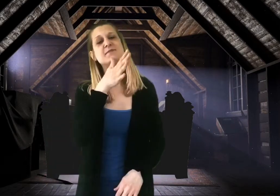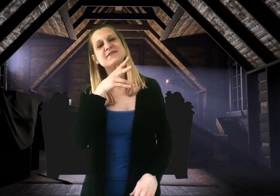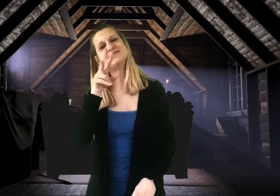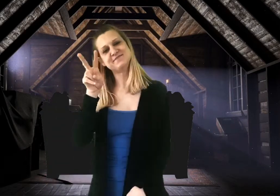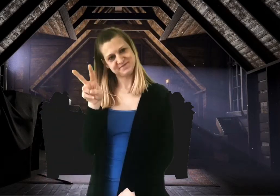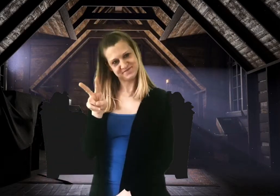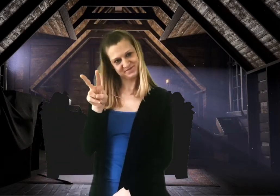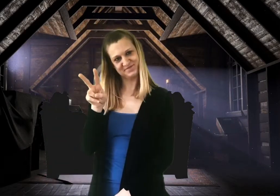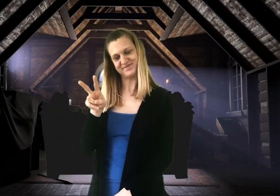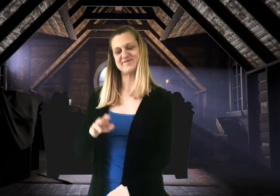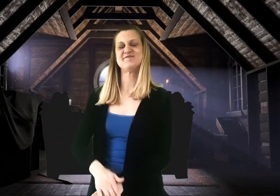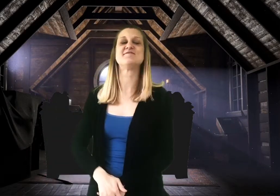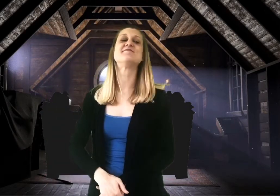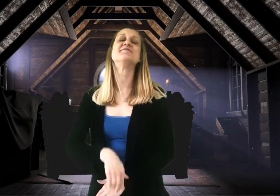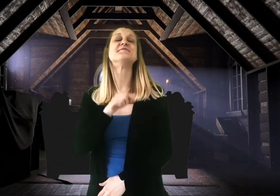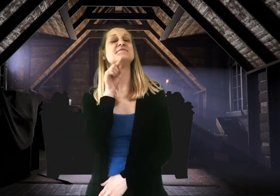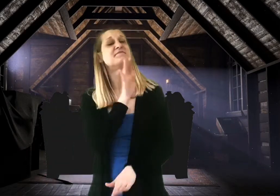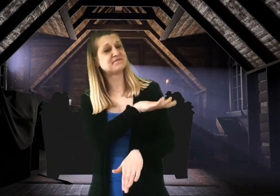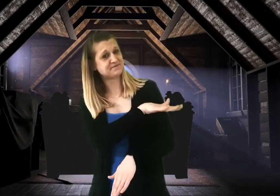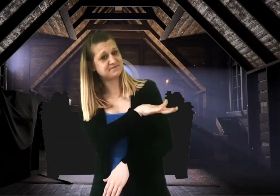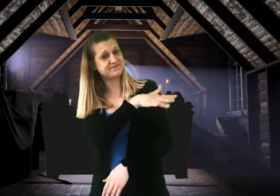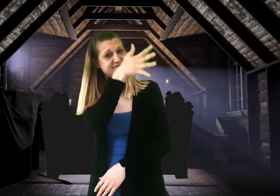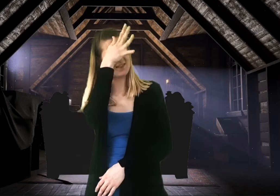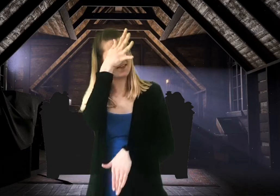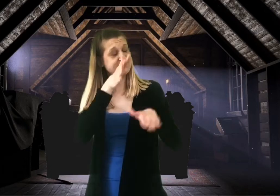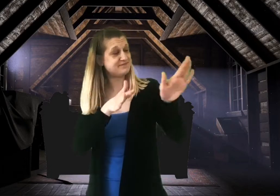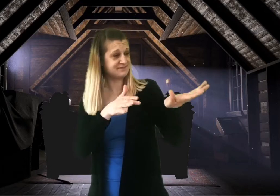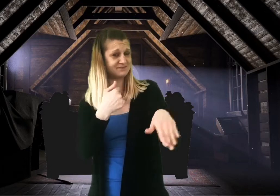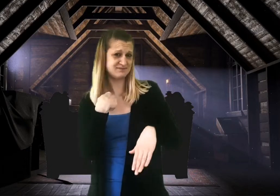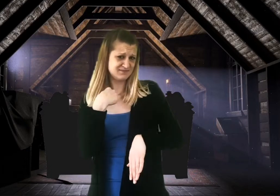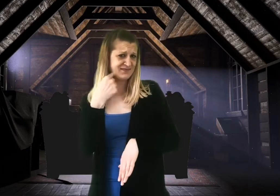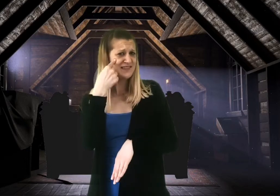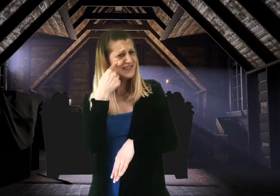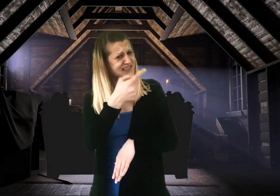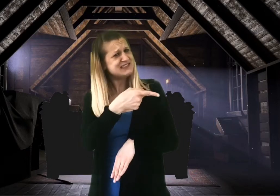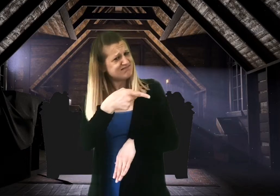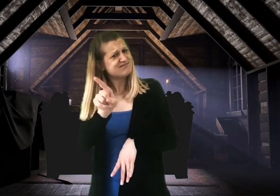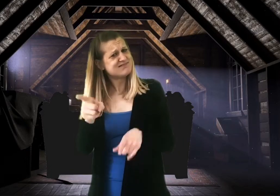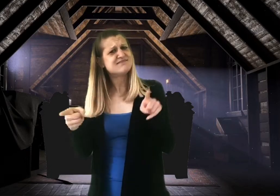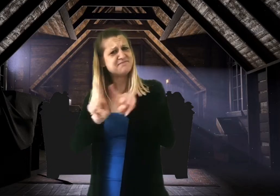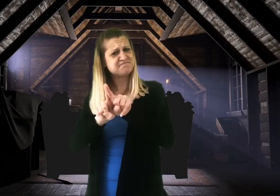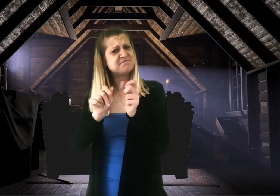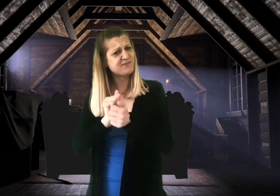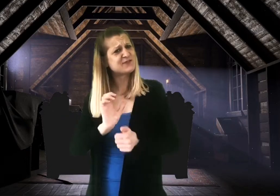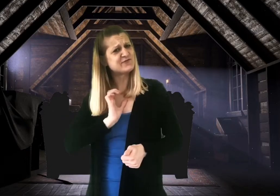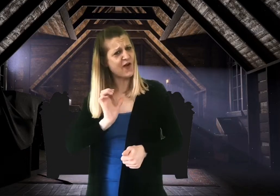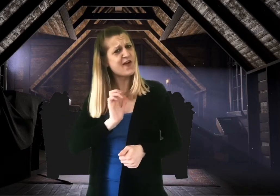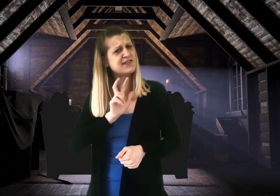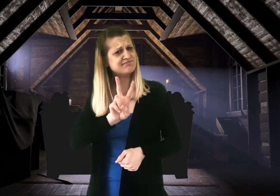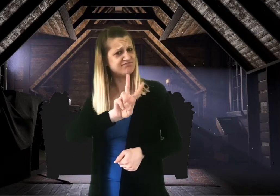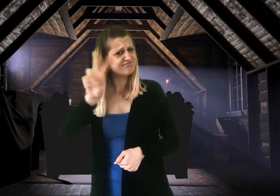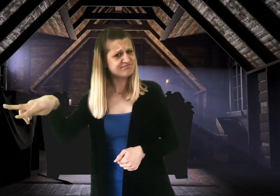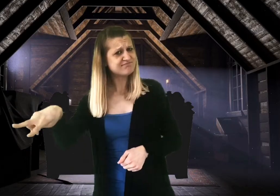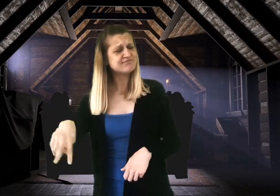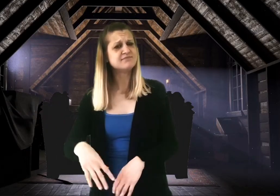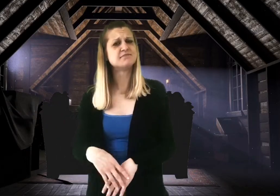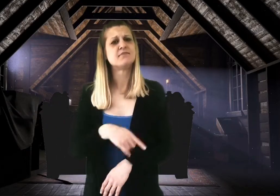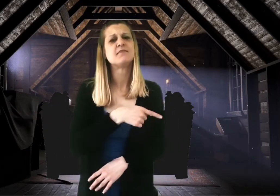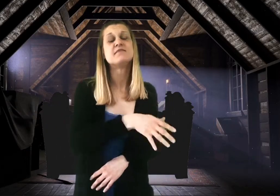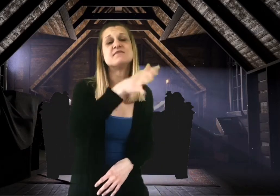Mrs. Bucket smiled at the old man, then she turned to her husband and said, ‘I think you ought to go with Charlie on the tour to the factory."